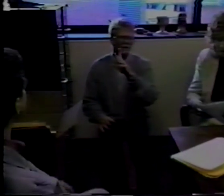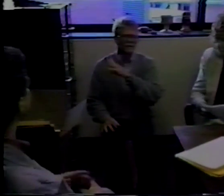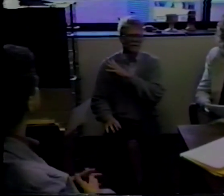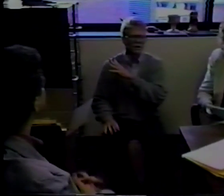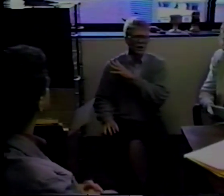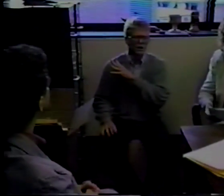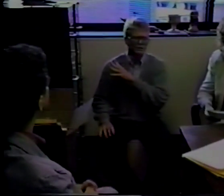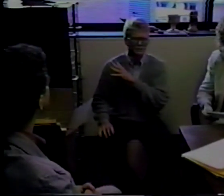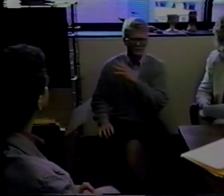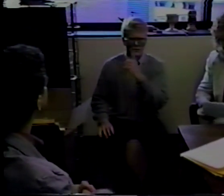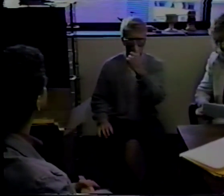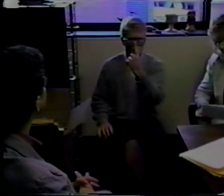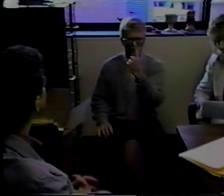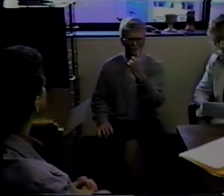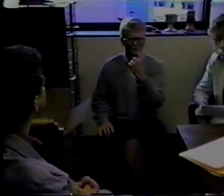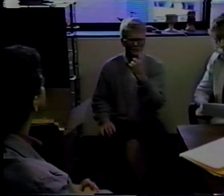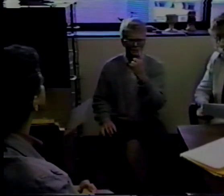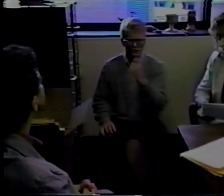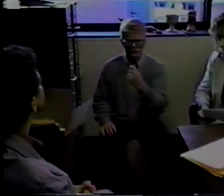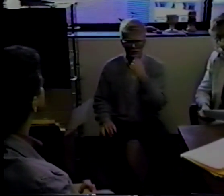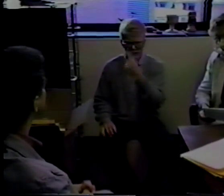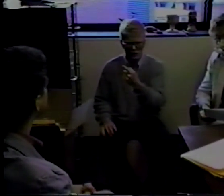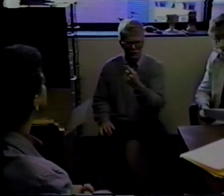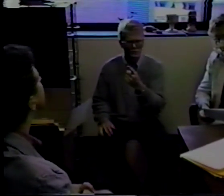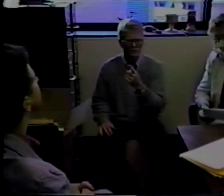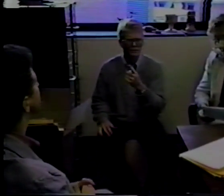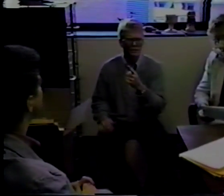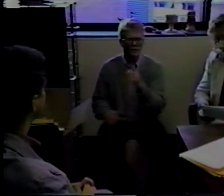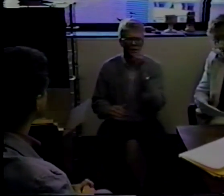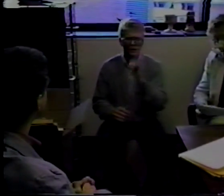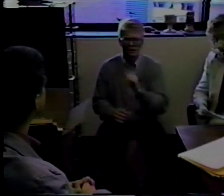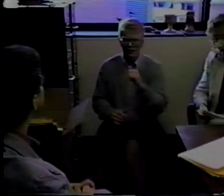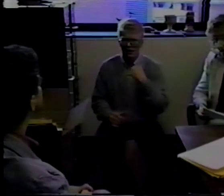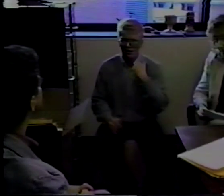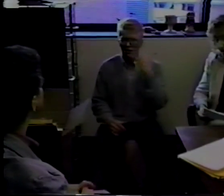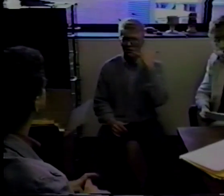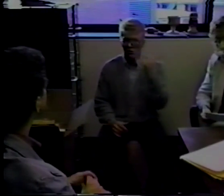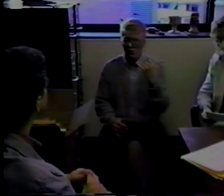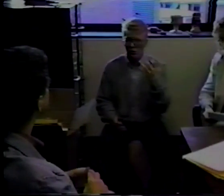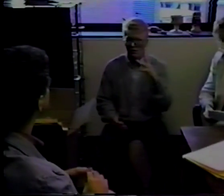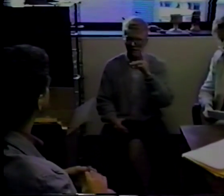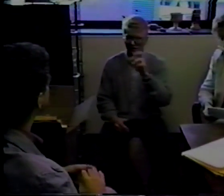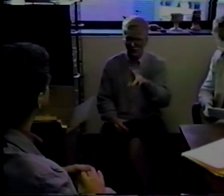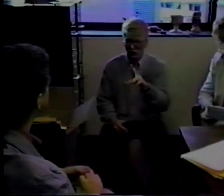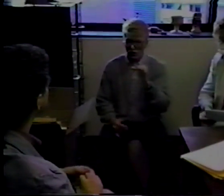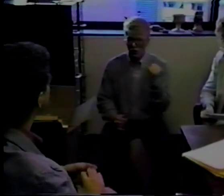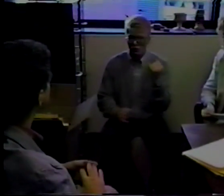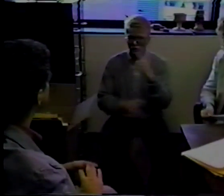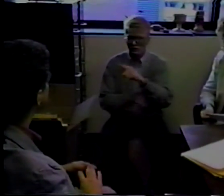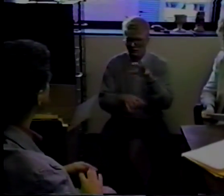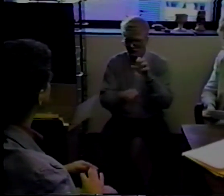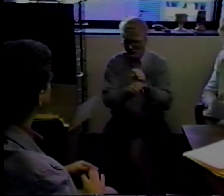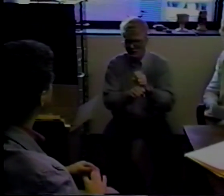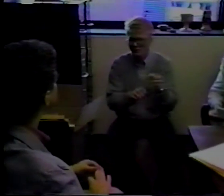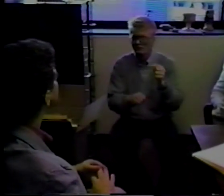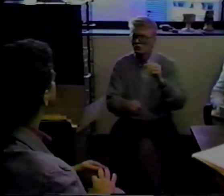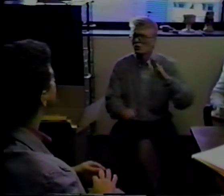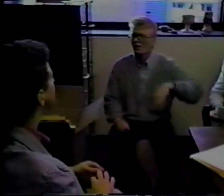Professor: I should say that I -um called up to get a VCR today, but I called too late.